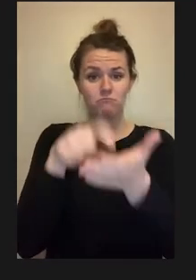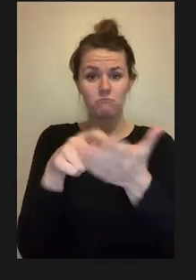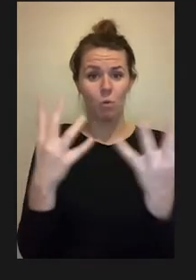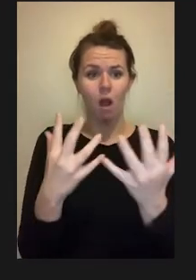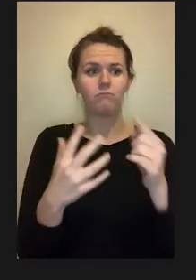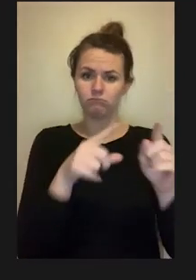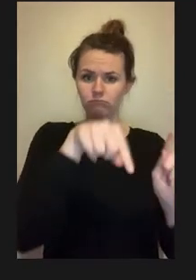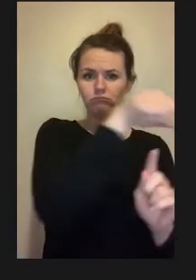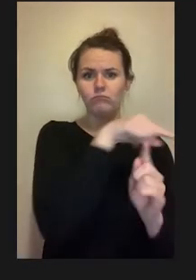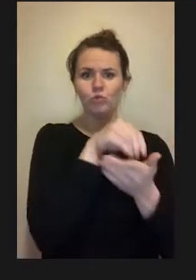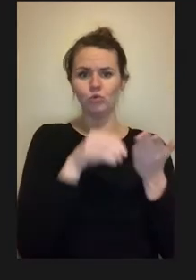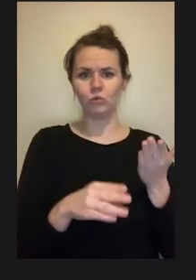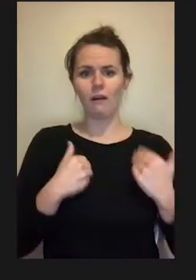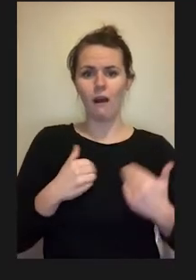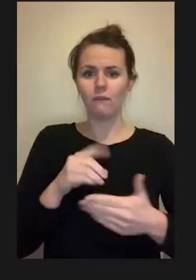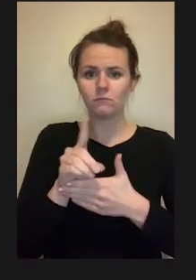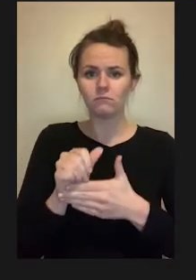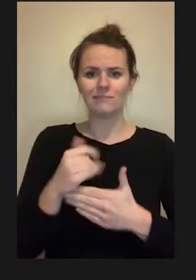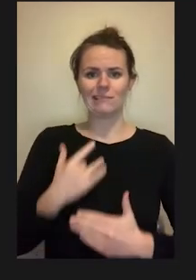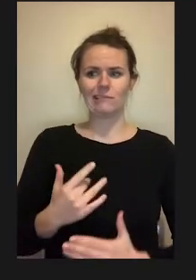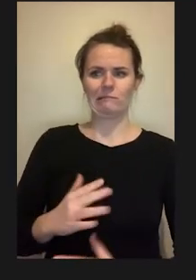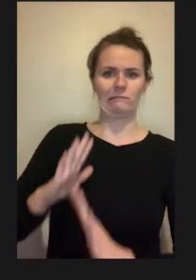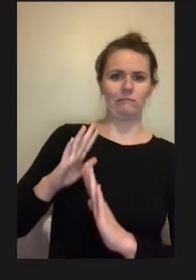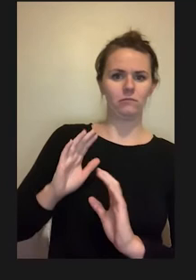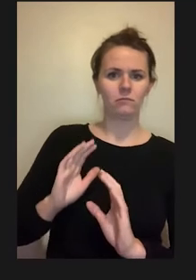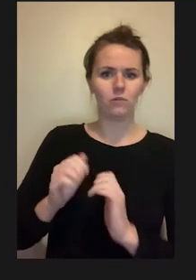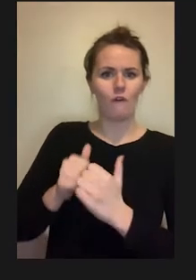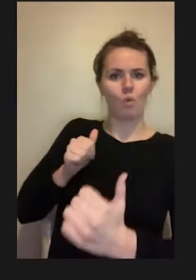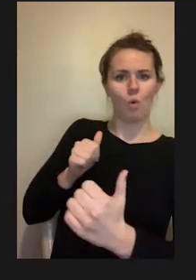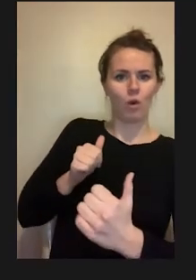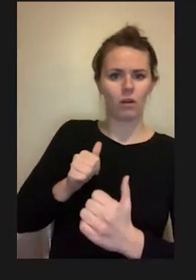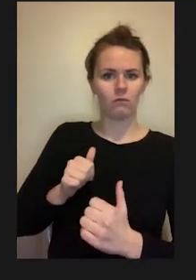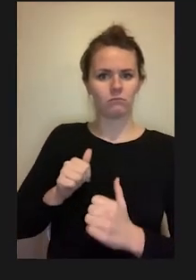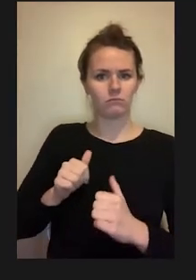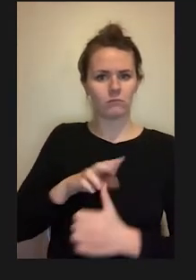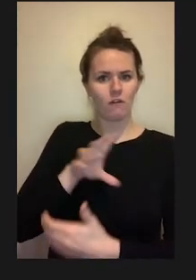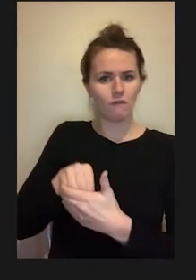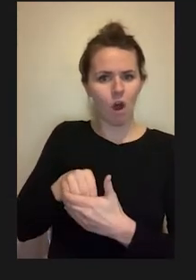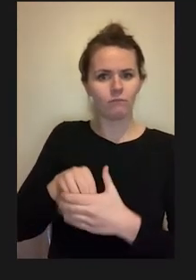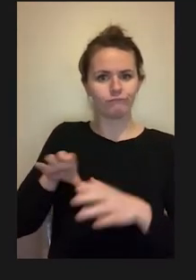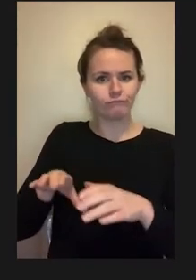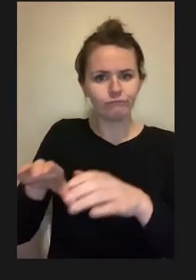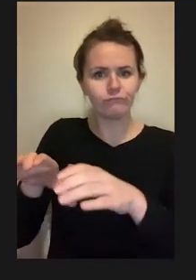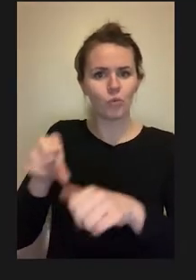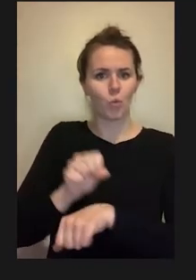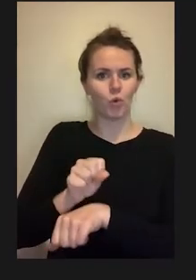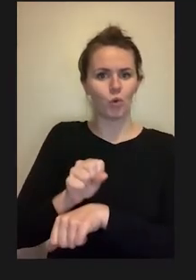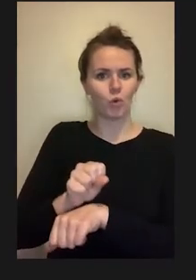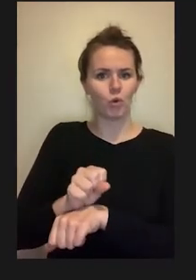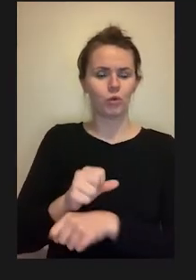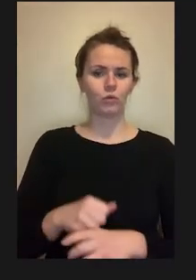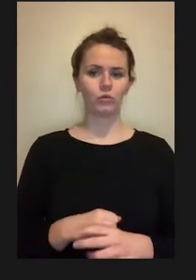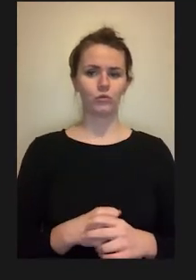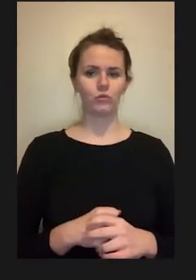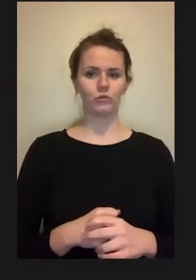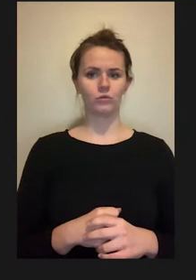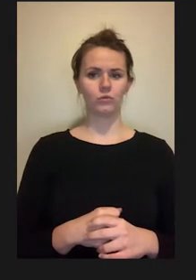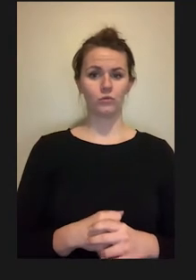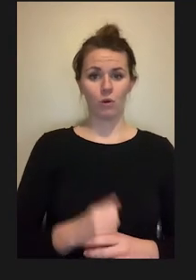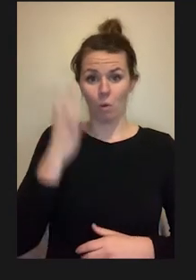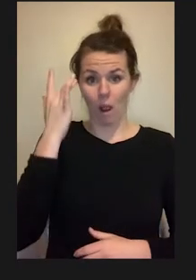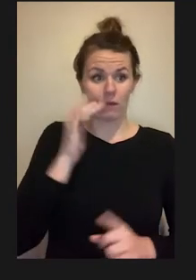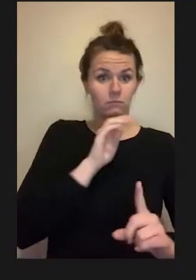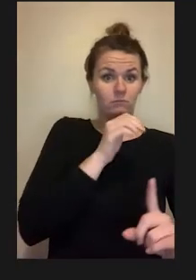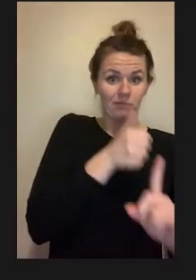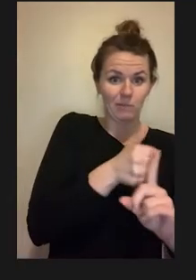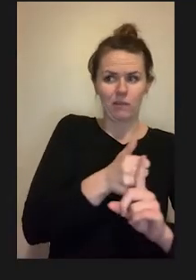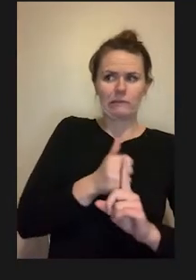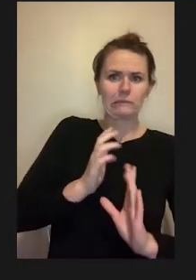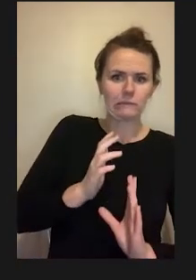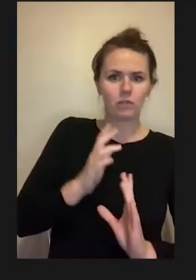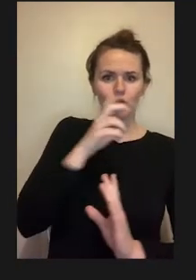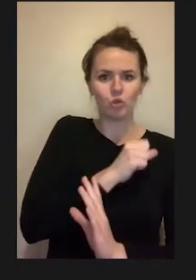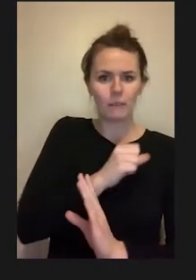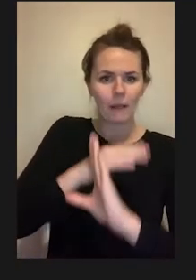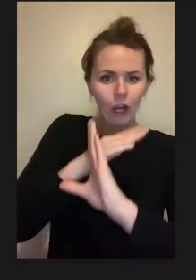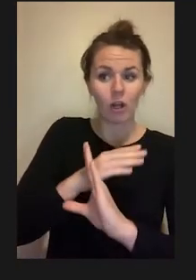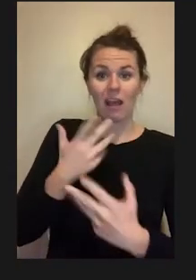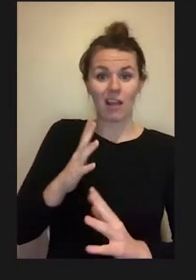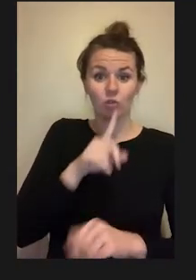undergraduate courses due to perceived and real barriers. And then upon reaching graduate school